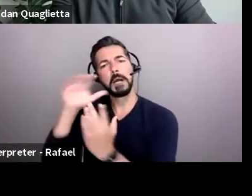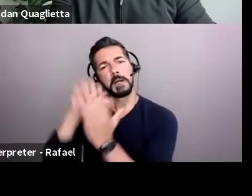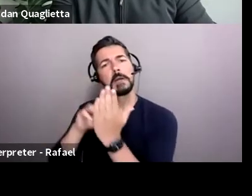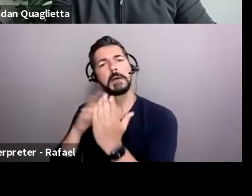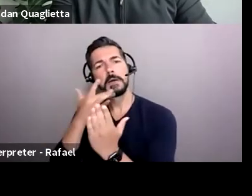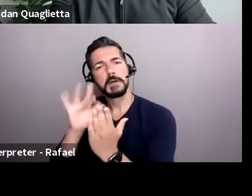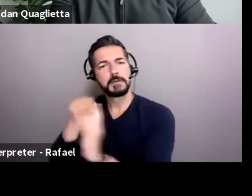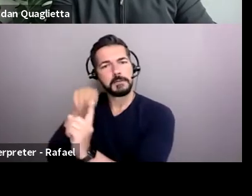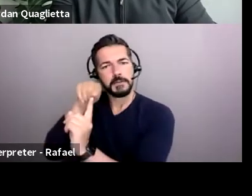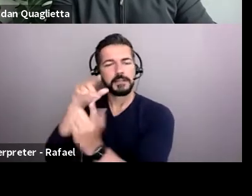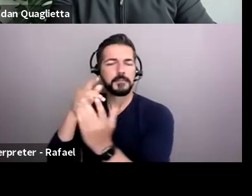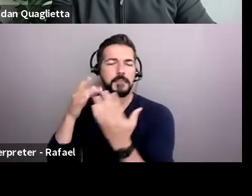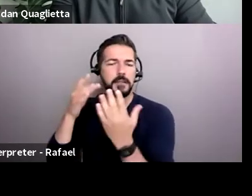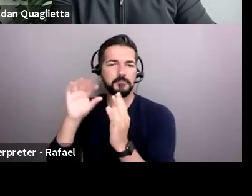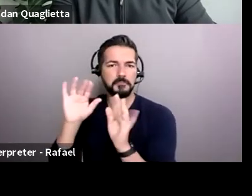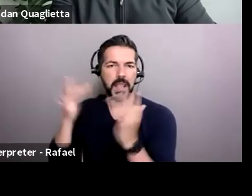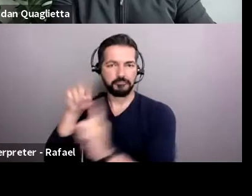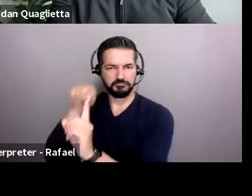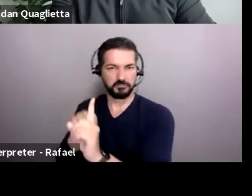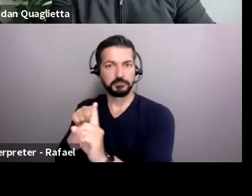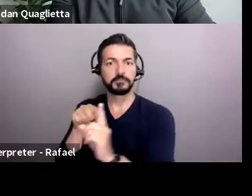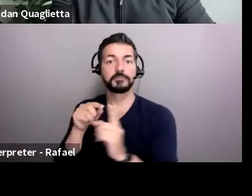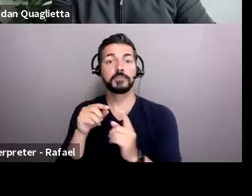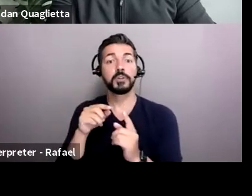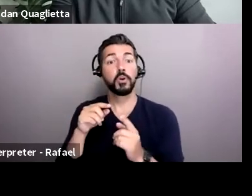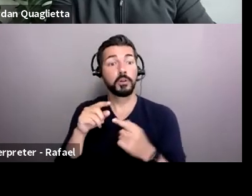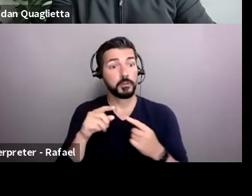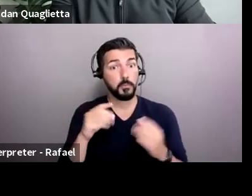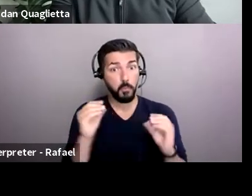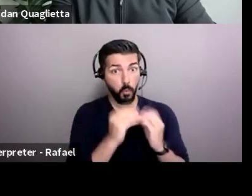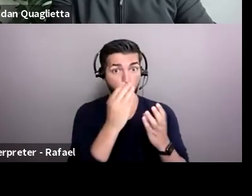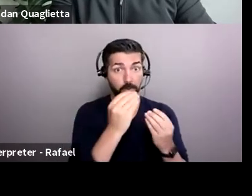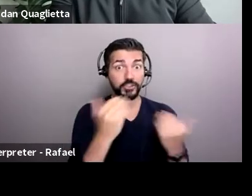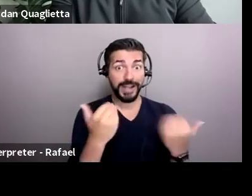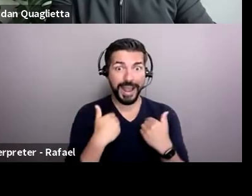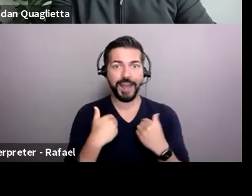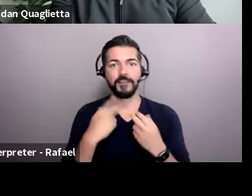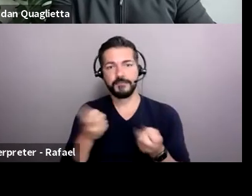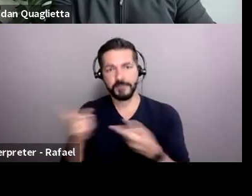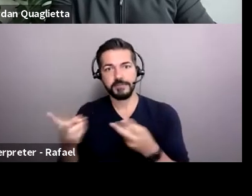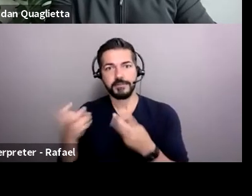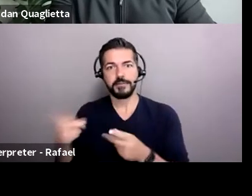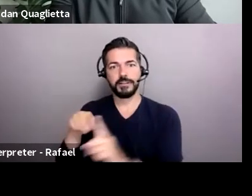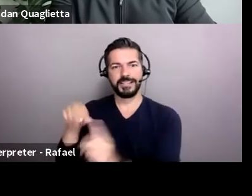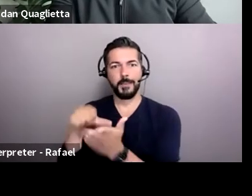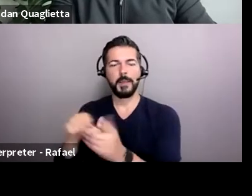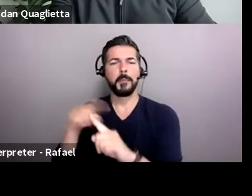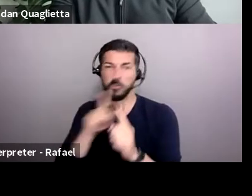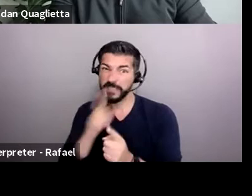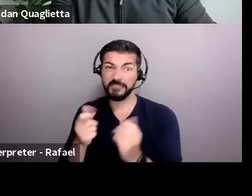So the page is there as the information is available, it gets piped into the page, but mostly a blank ish page is